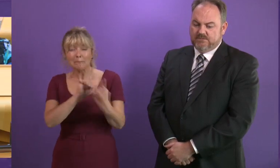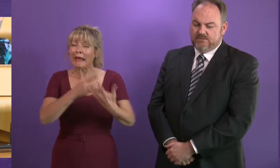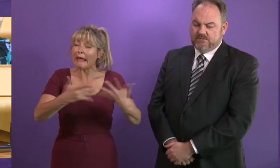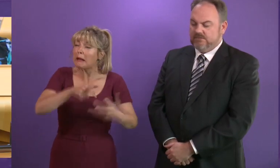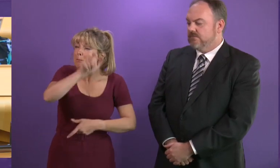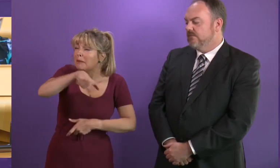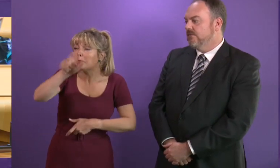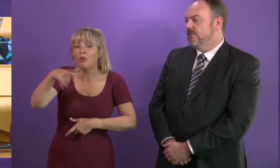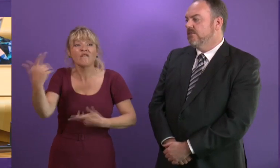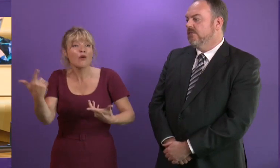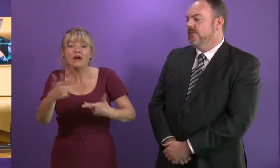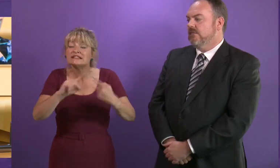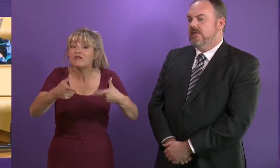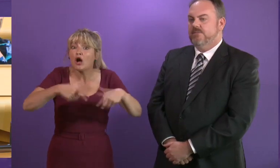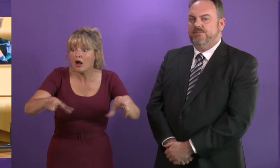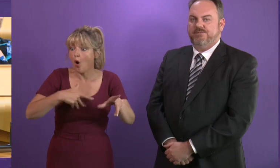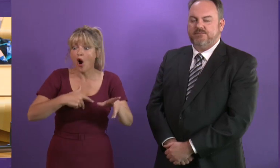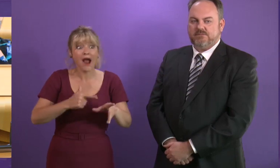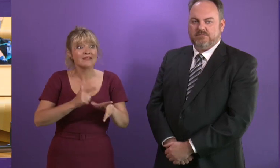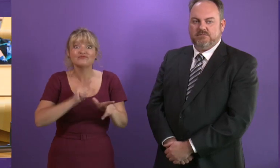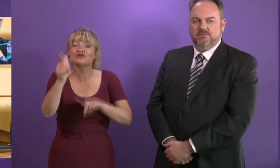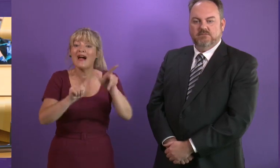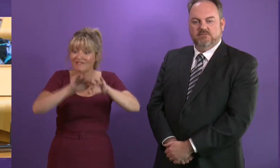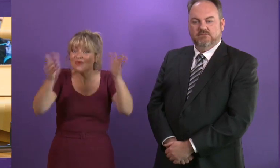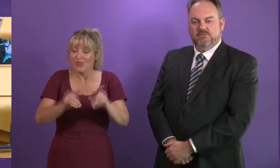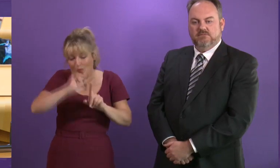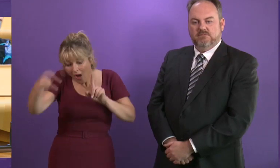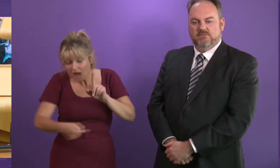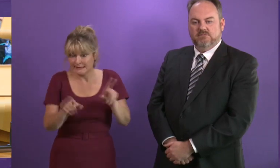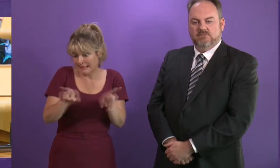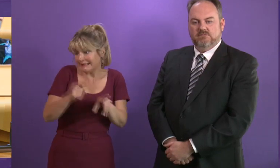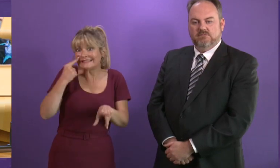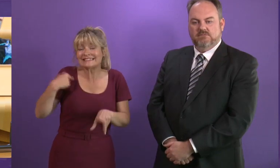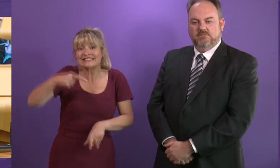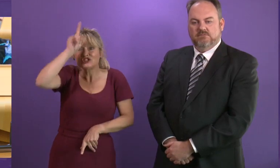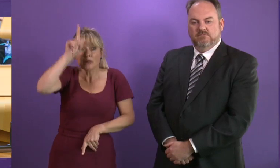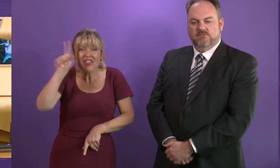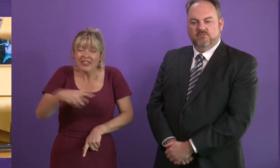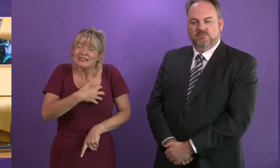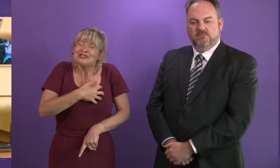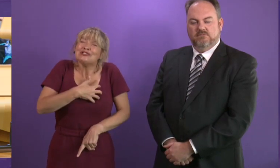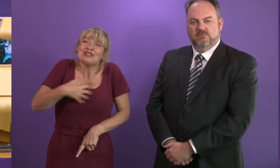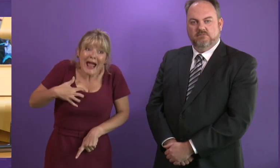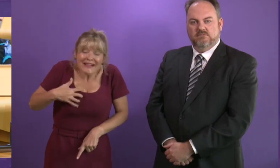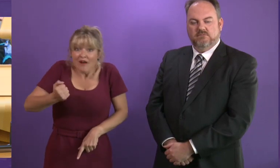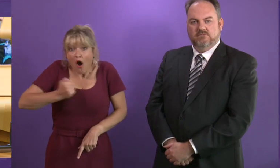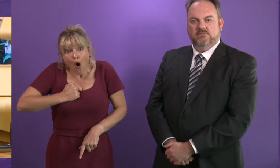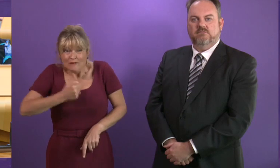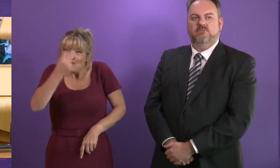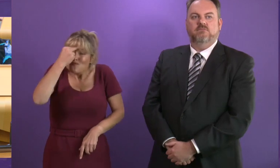including yesterday in Germany, I meet people who are envious of the reputation, the record and the performance of Scottish universities.